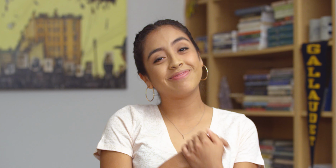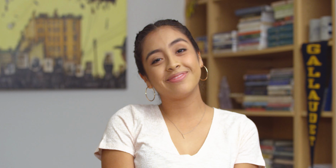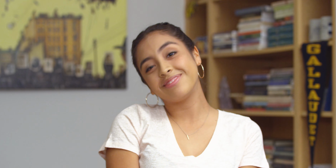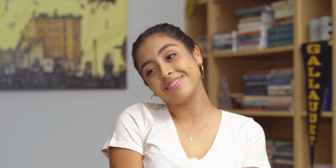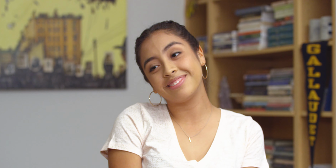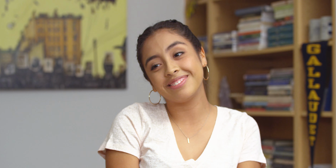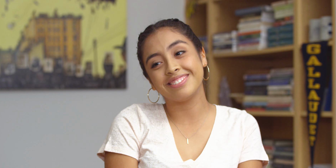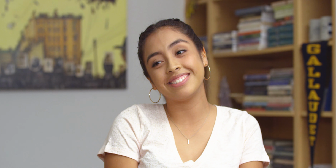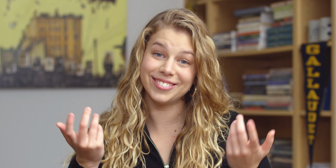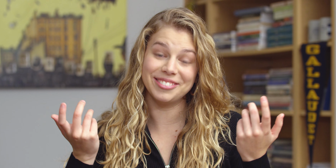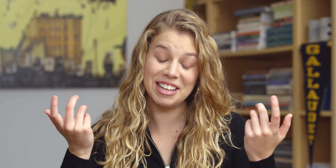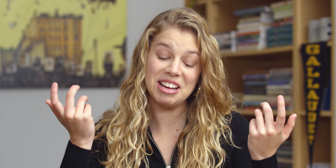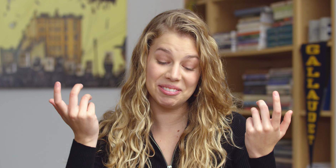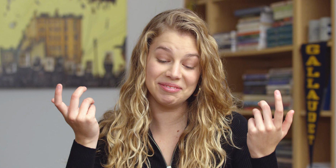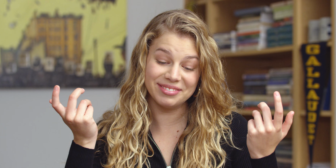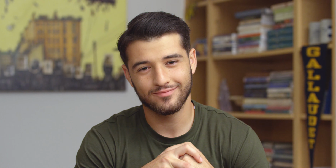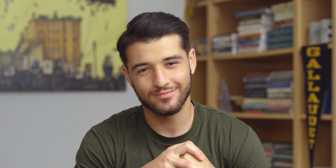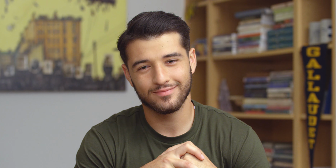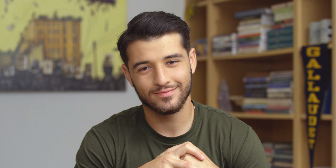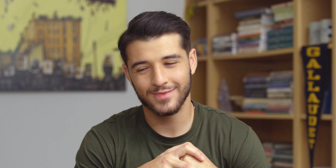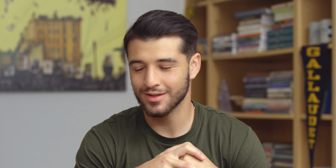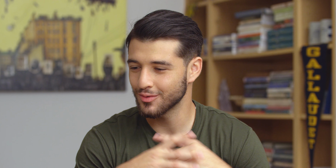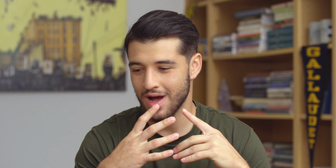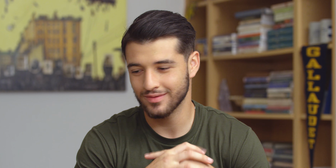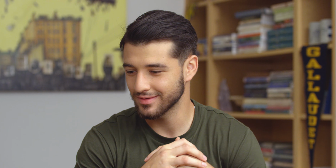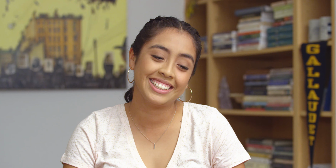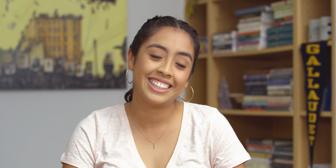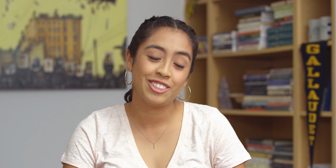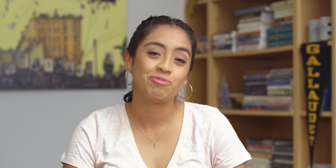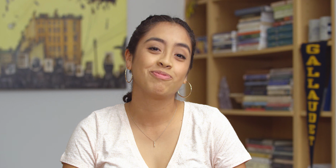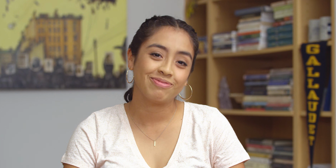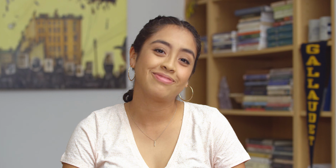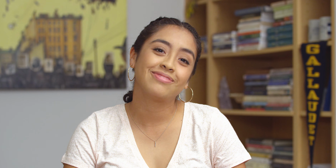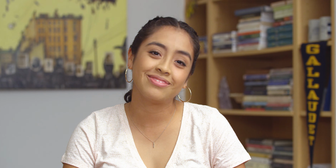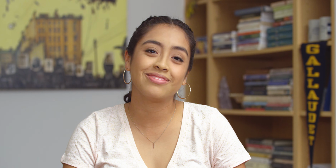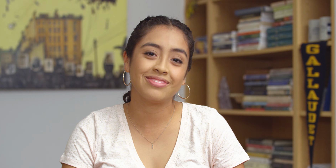[SHARON NARRATING] When our academic advisor asked us how our semester had been going, we couldn't put it more simply.